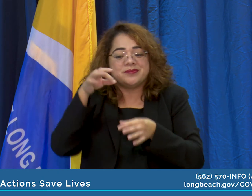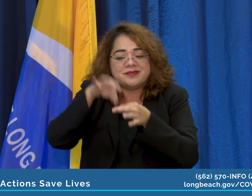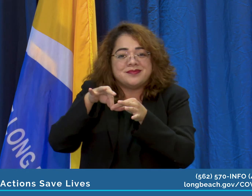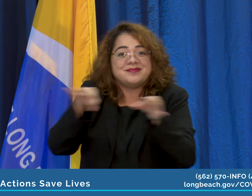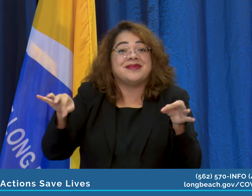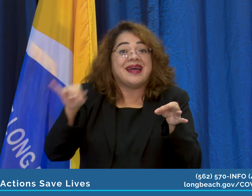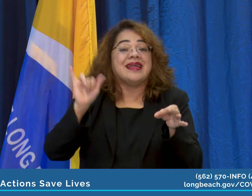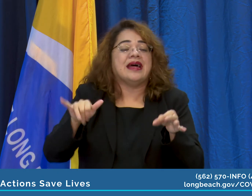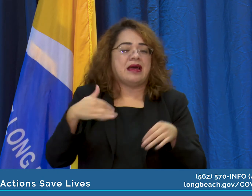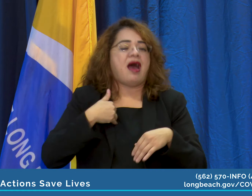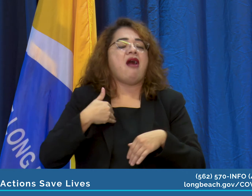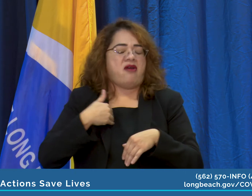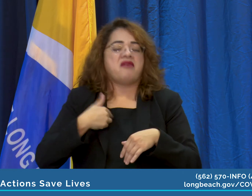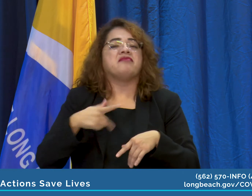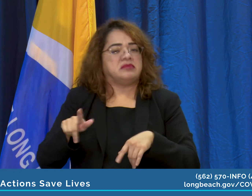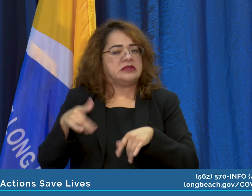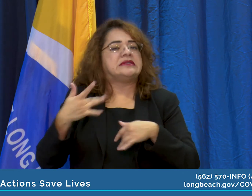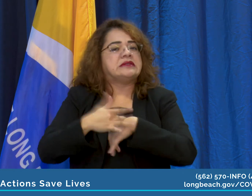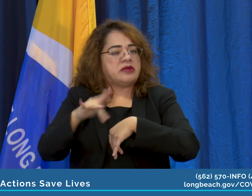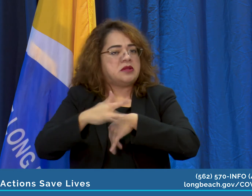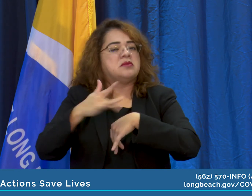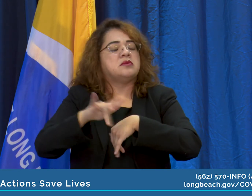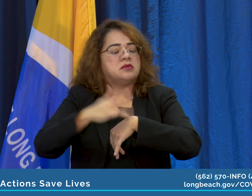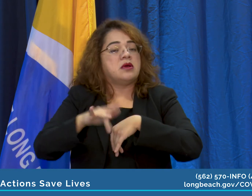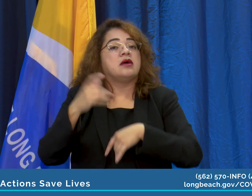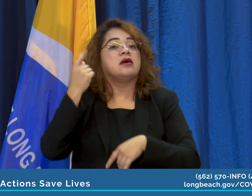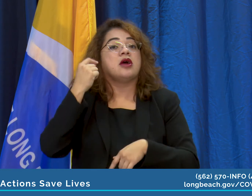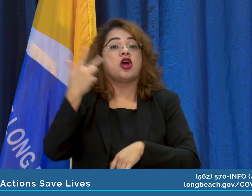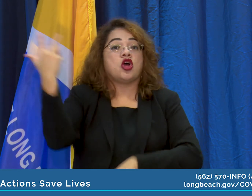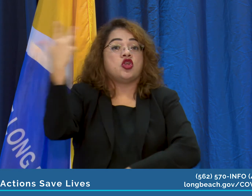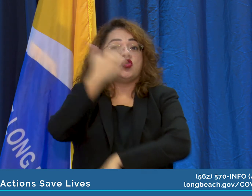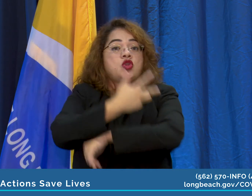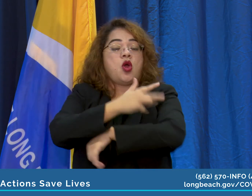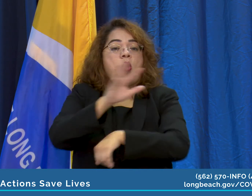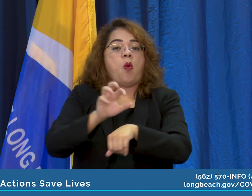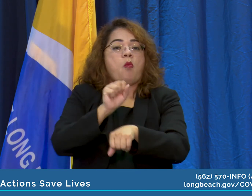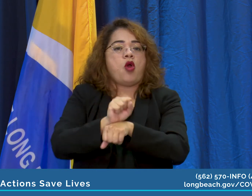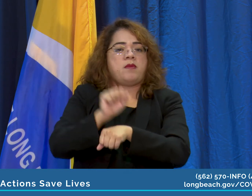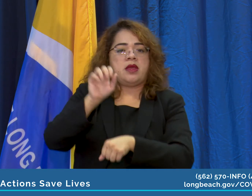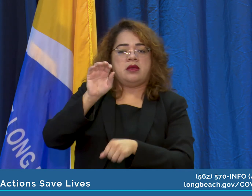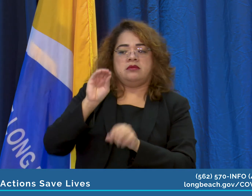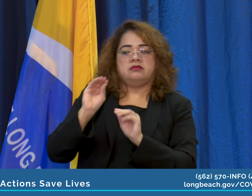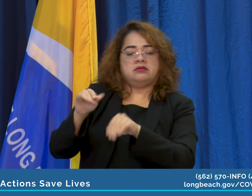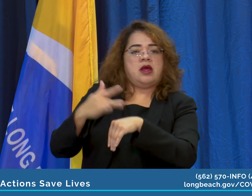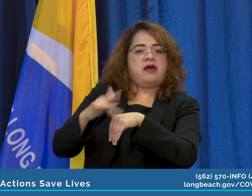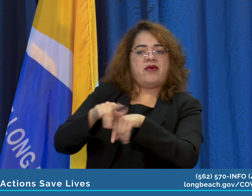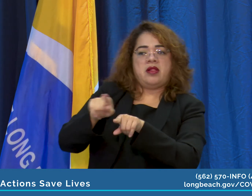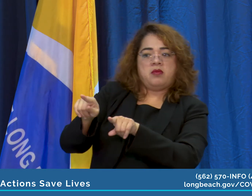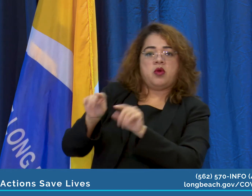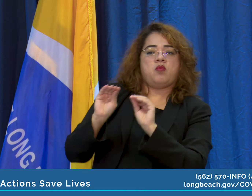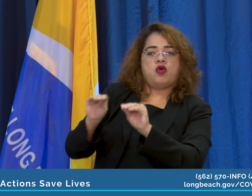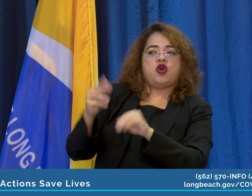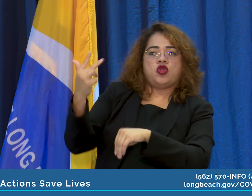at this point. We continue to have a three-day appointment scheduler. We are full for tomorrow